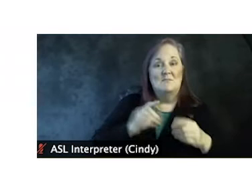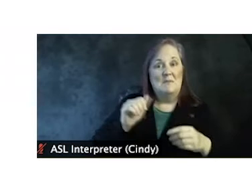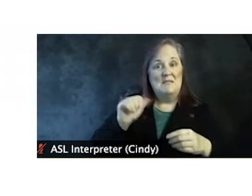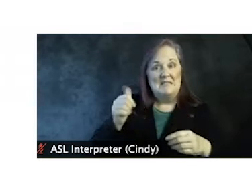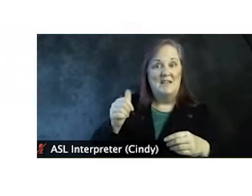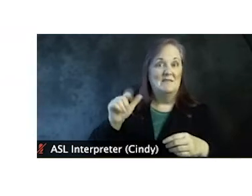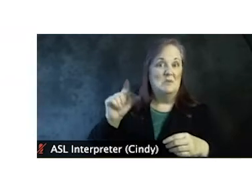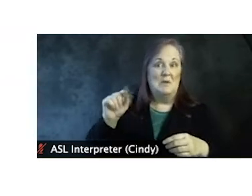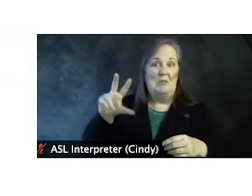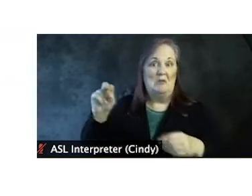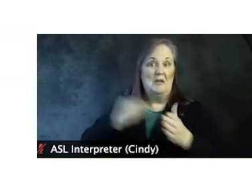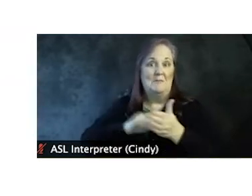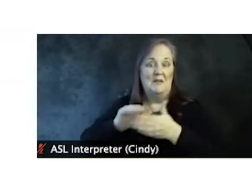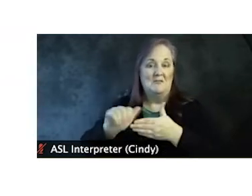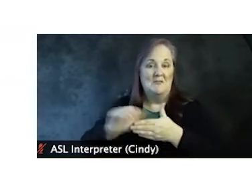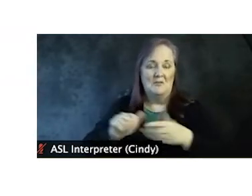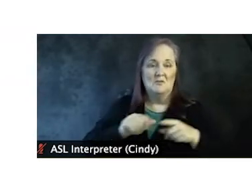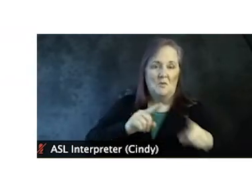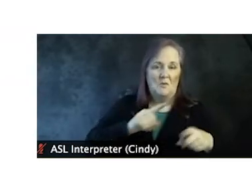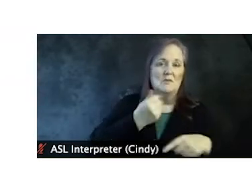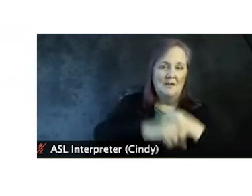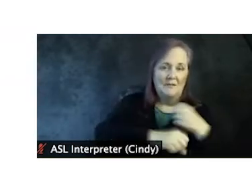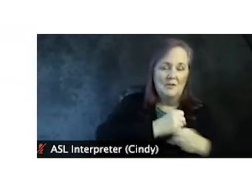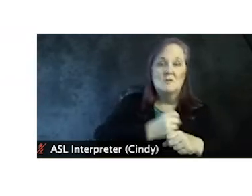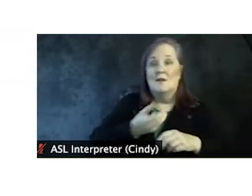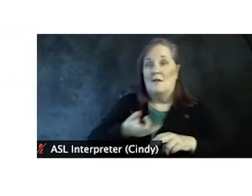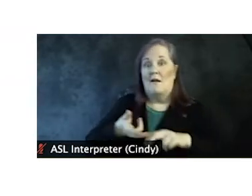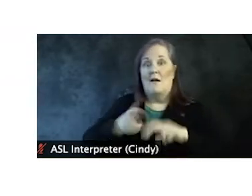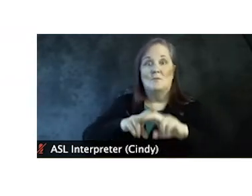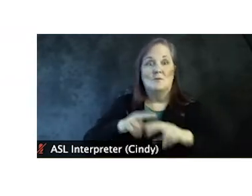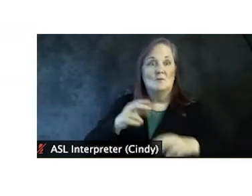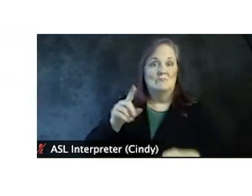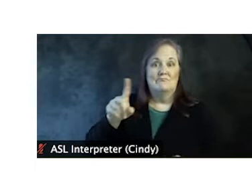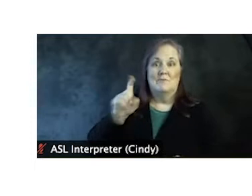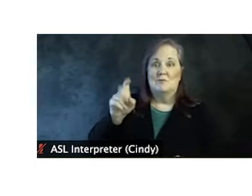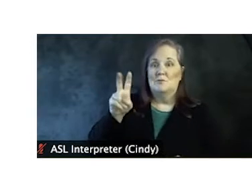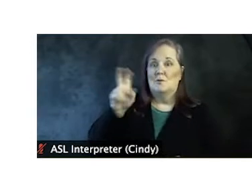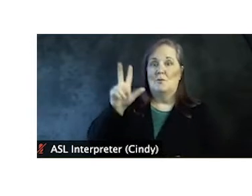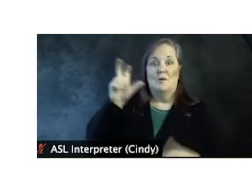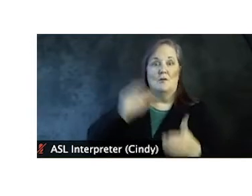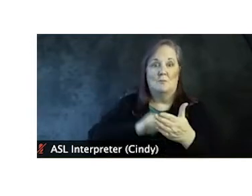And then the newspaper, that's pretty lopsided, just the San Diego Union Tribune in favor and many others against.